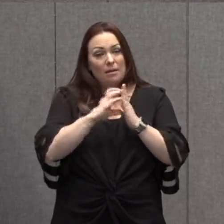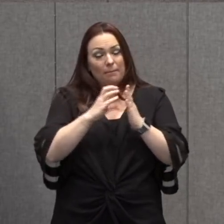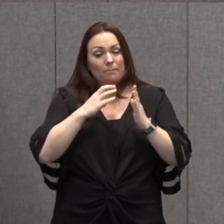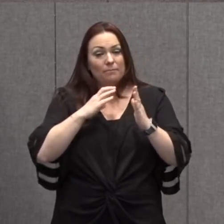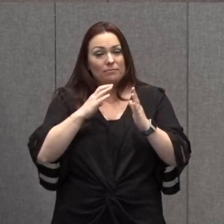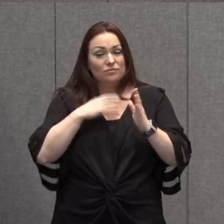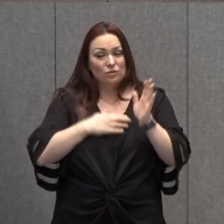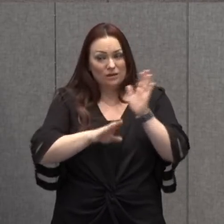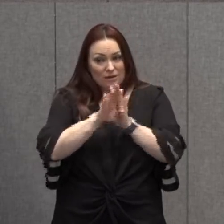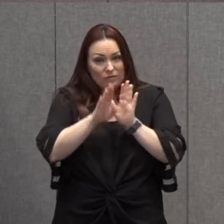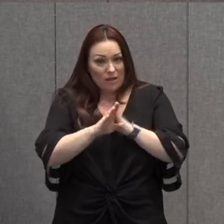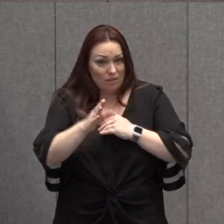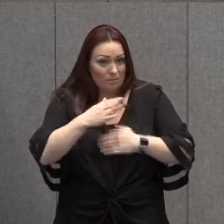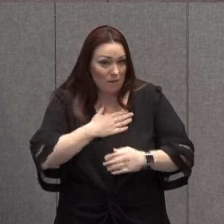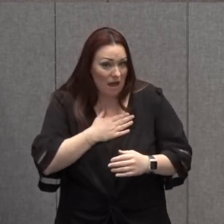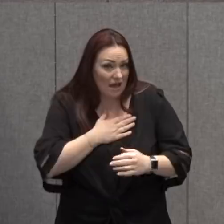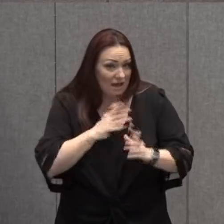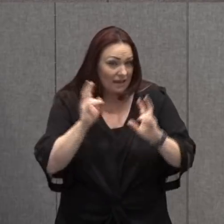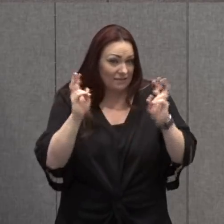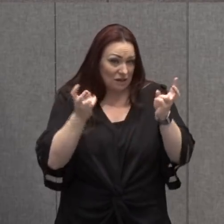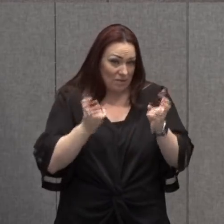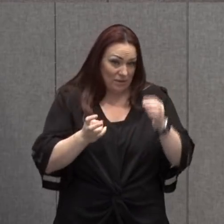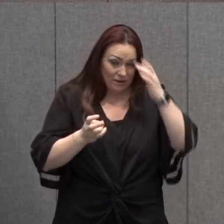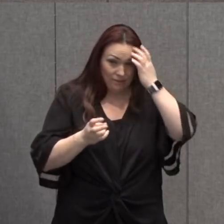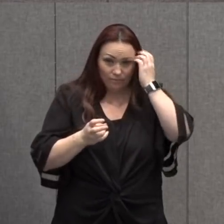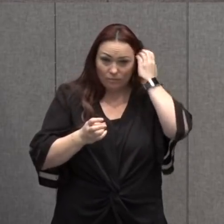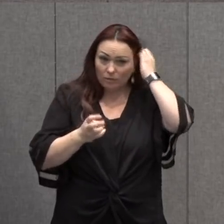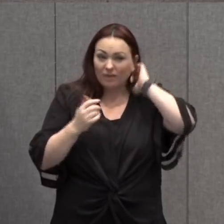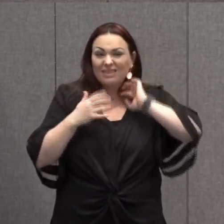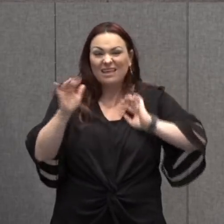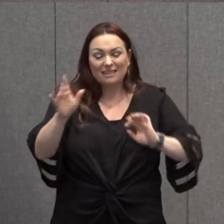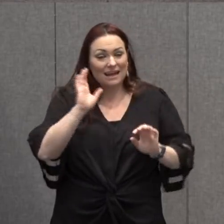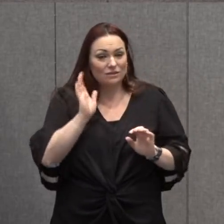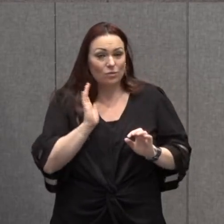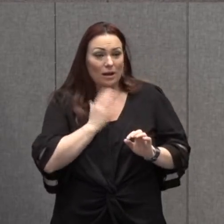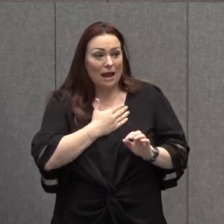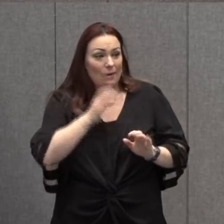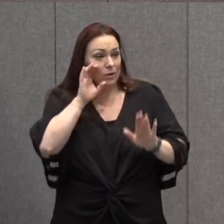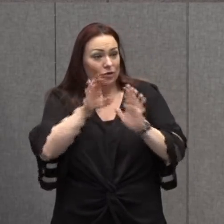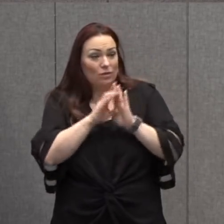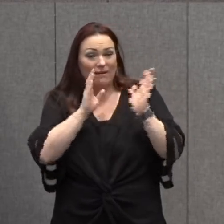That's where this graphic organizer is gonna come in super handy when you're doing this step.